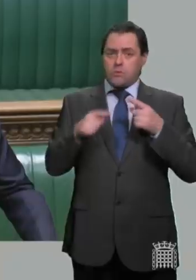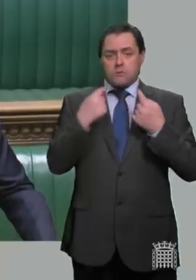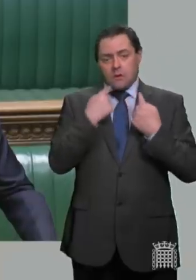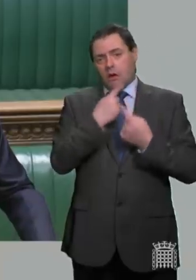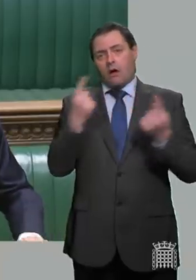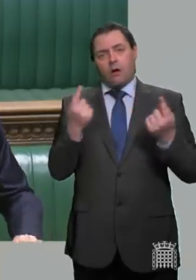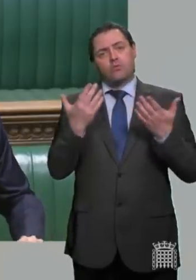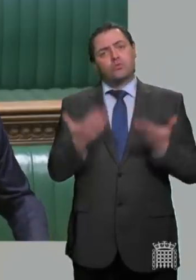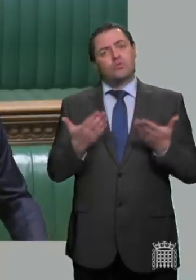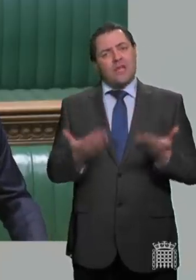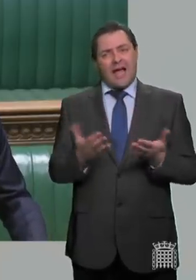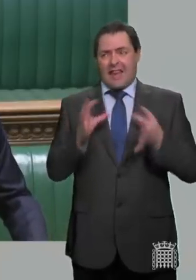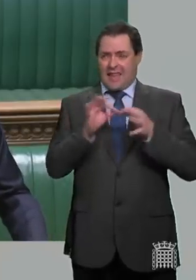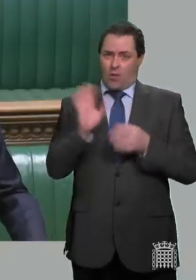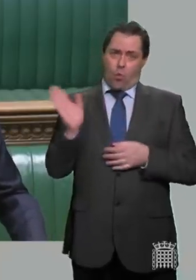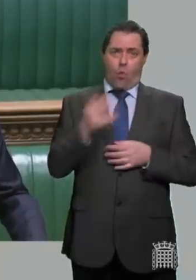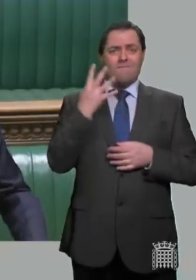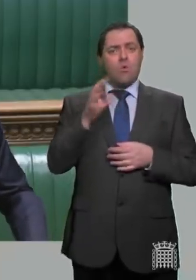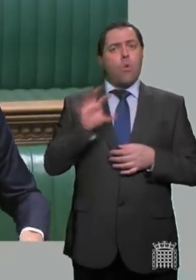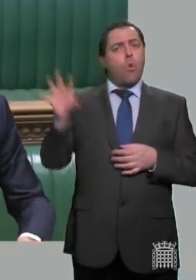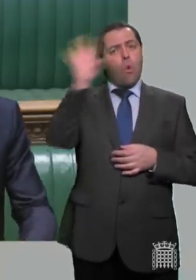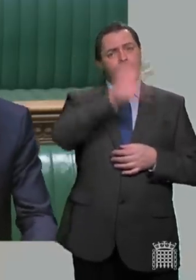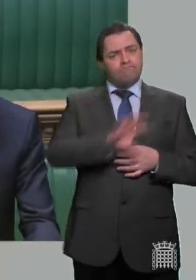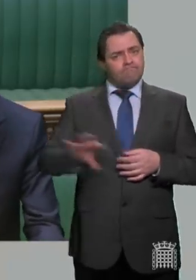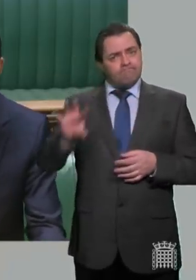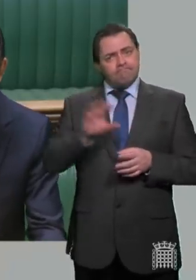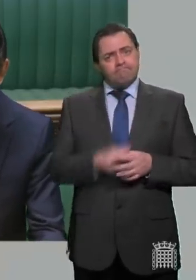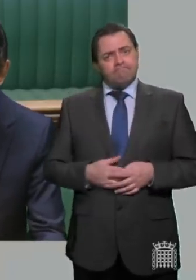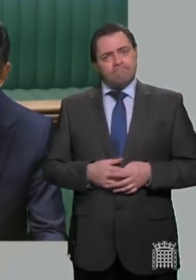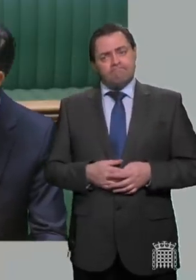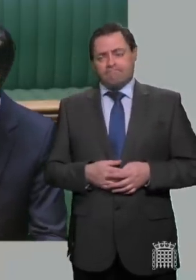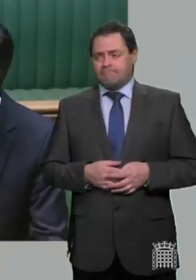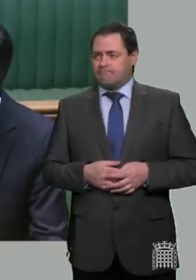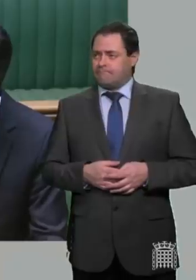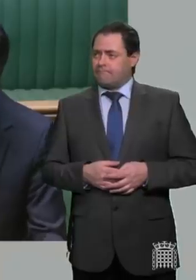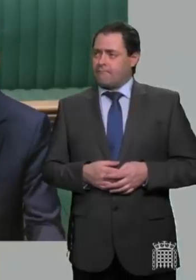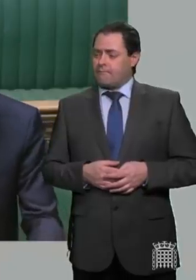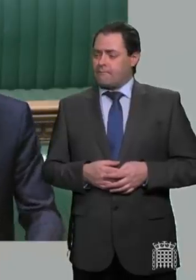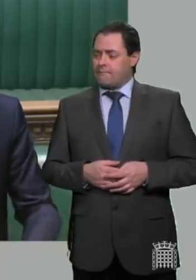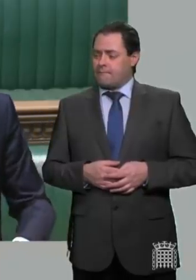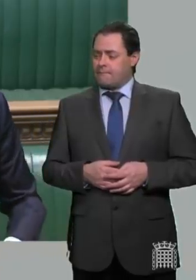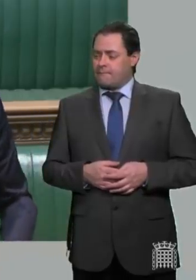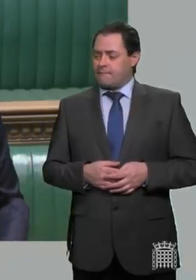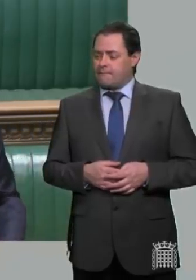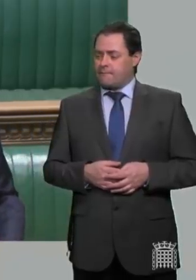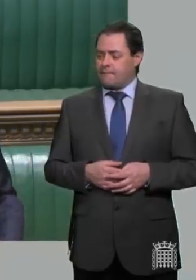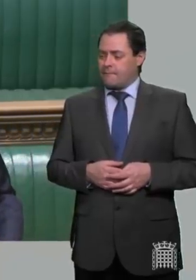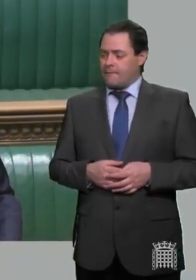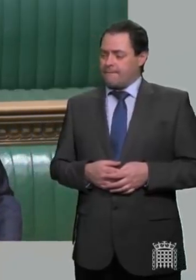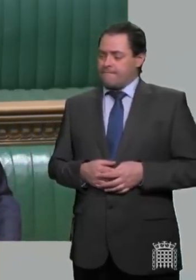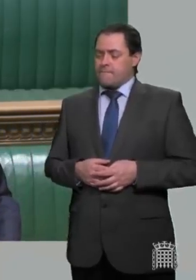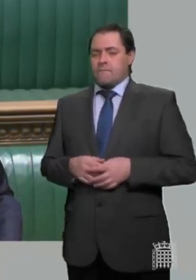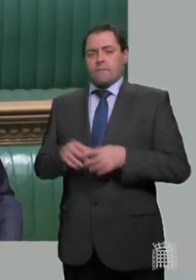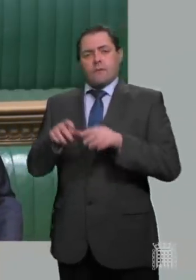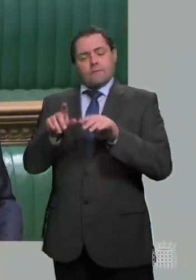will apply directly to people in all four nations of the UK. I am taking further specific steps